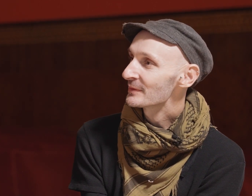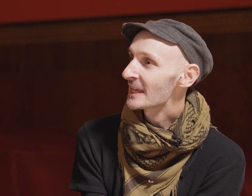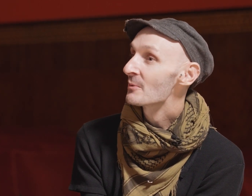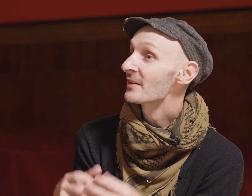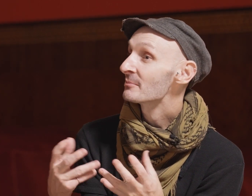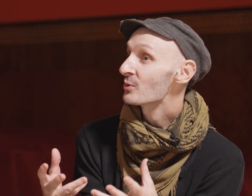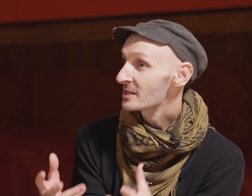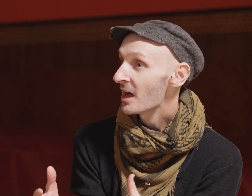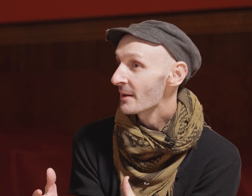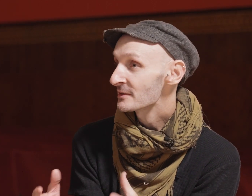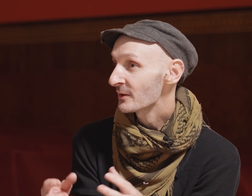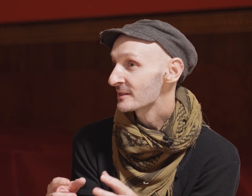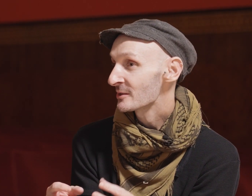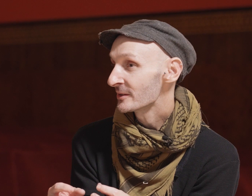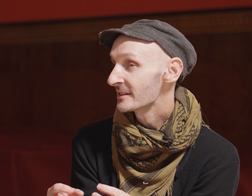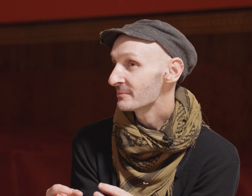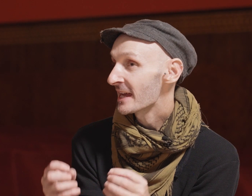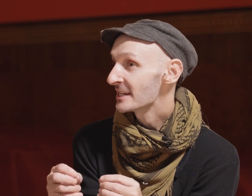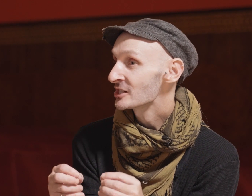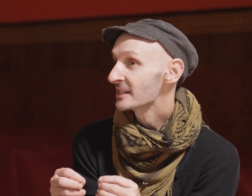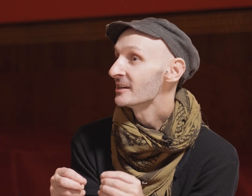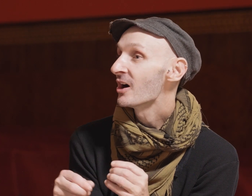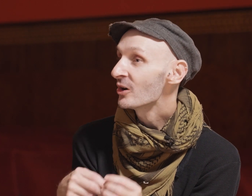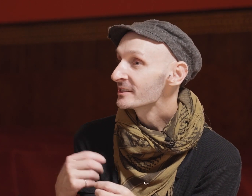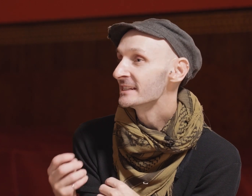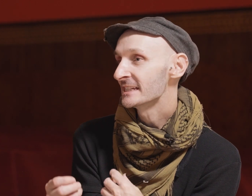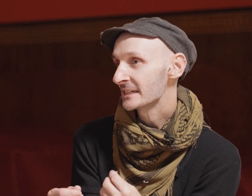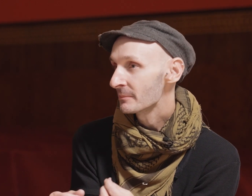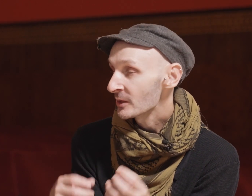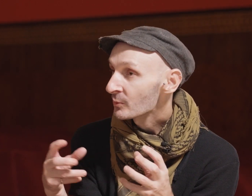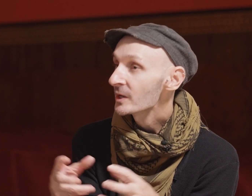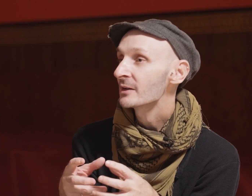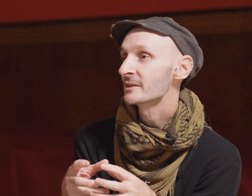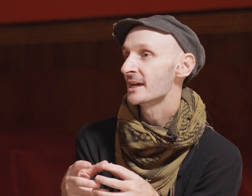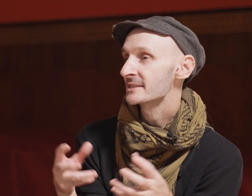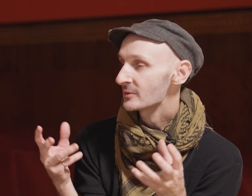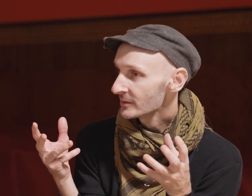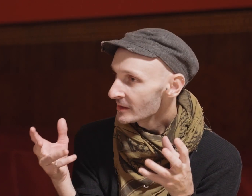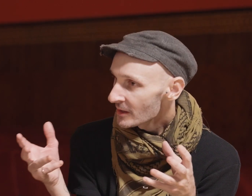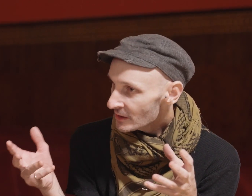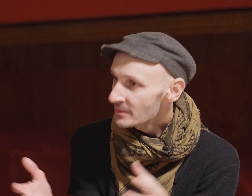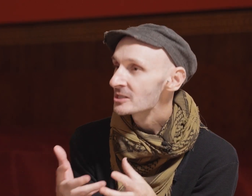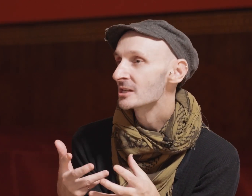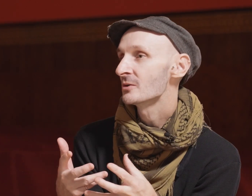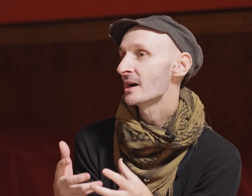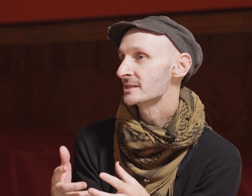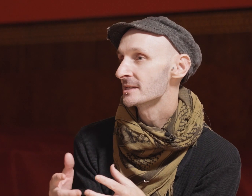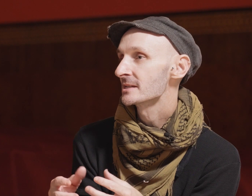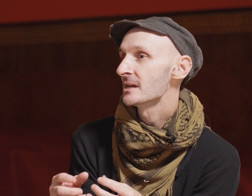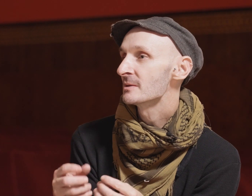Then I would've had more time to focus on... my energy on leading the company, on working with the dancers on commissioning new artists.